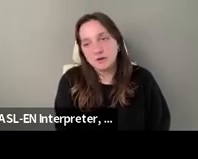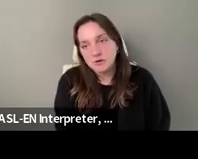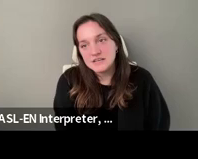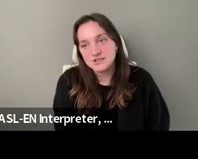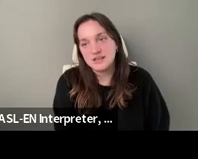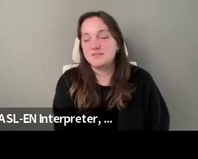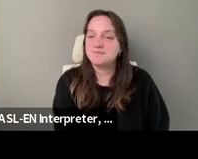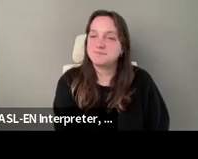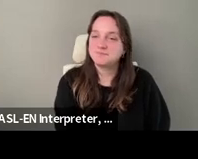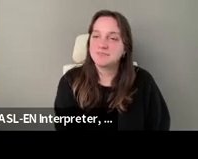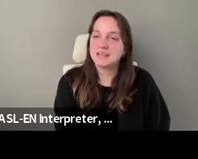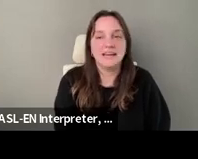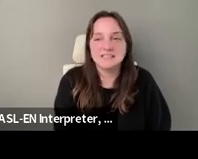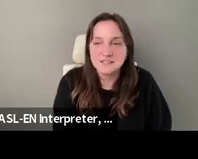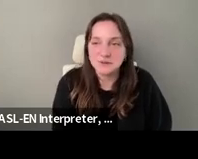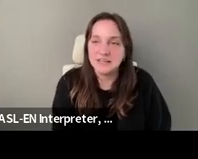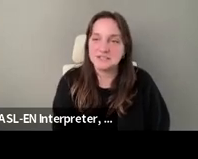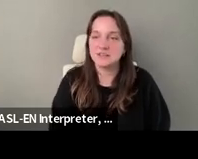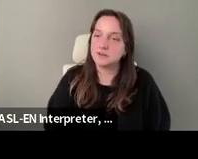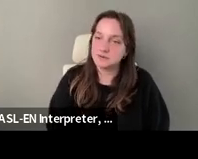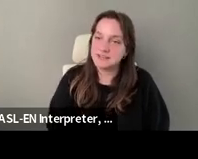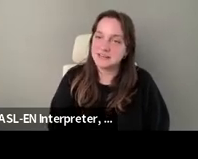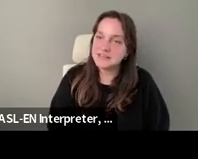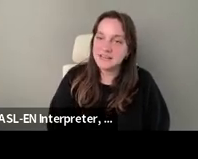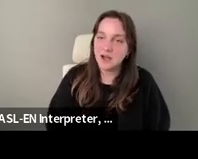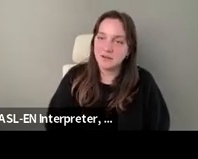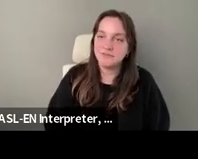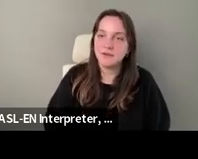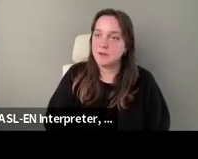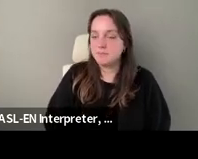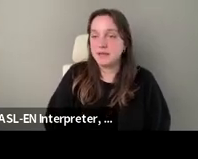condition and it doesn't relate to the cultural identity of